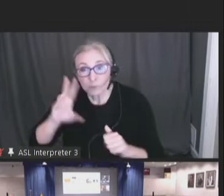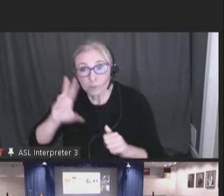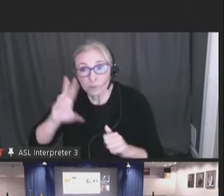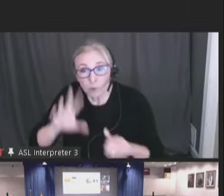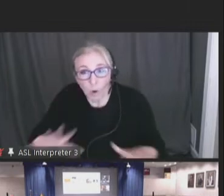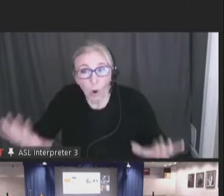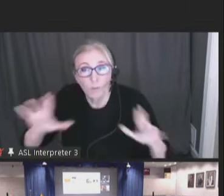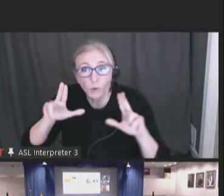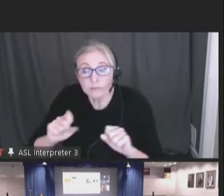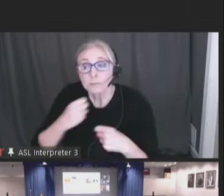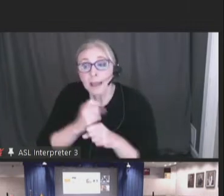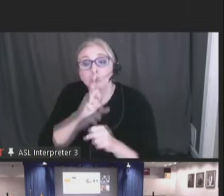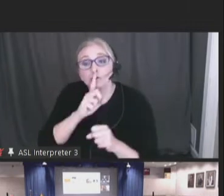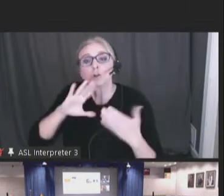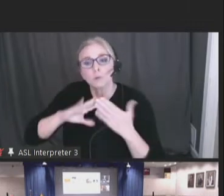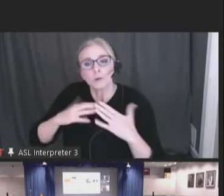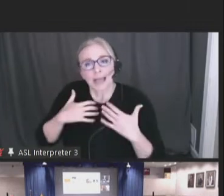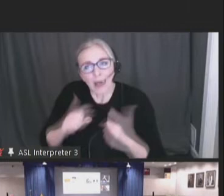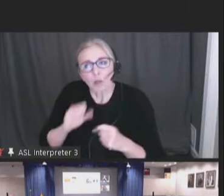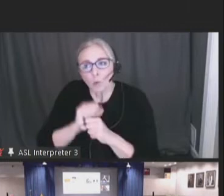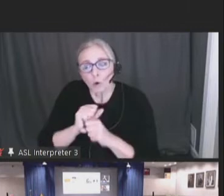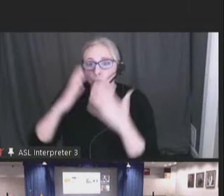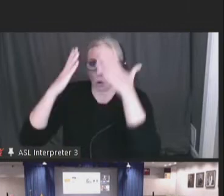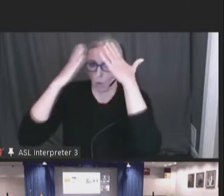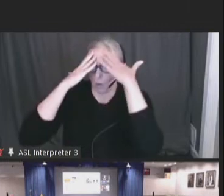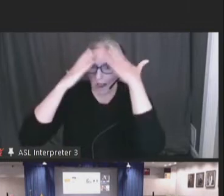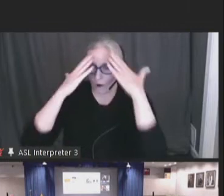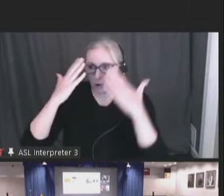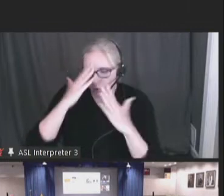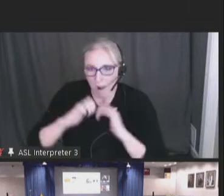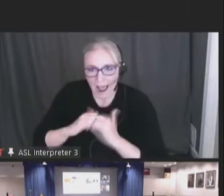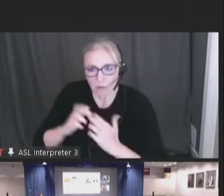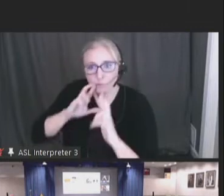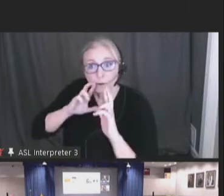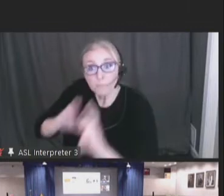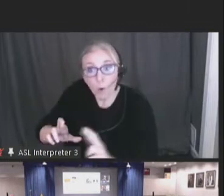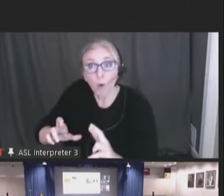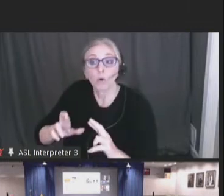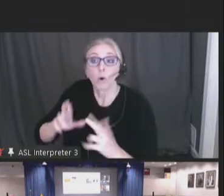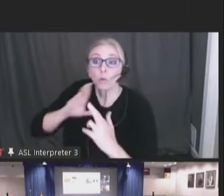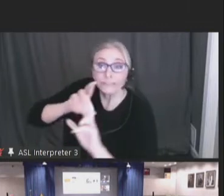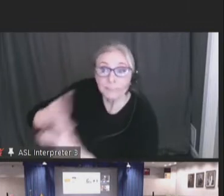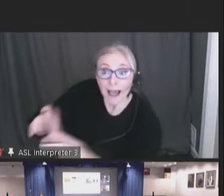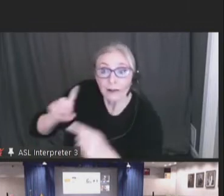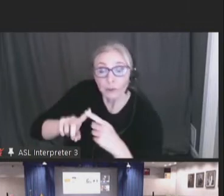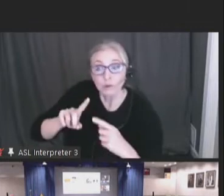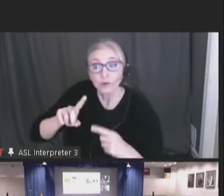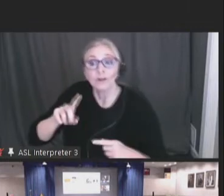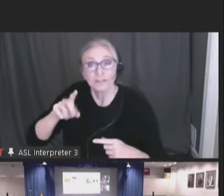community health workers were aware and knew how to report or respond to AAPI hate when we saw it.